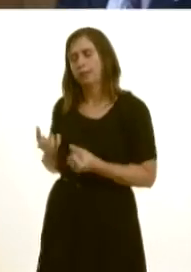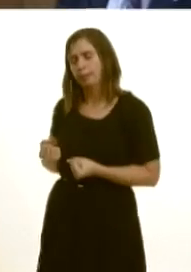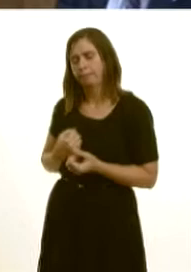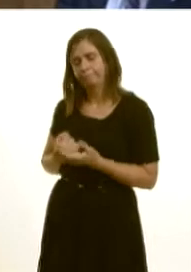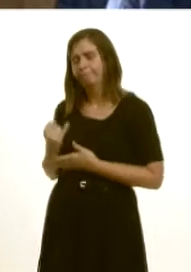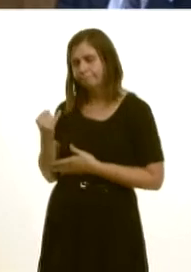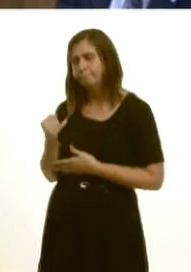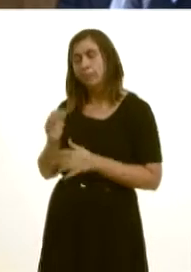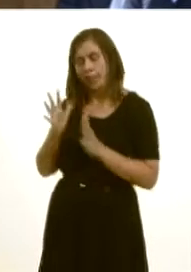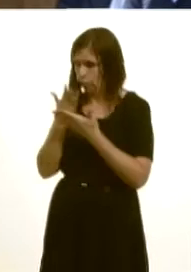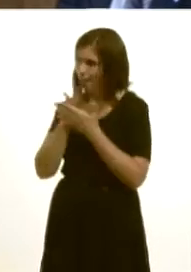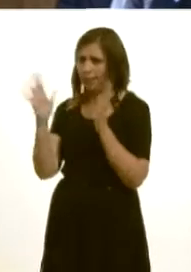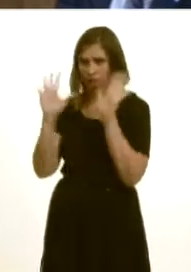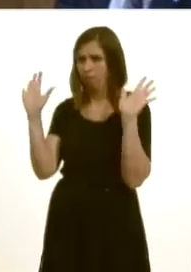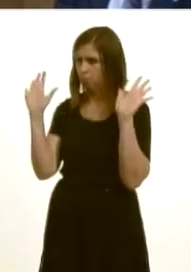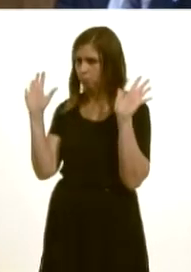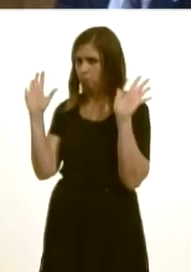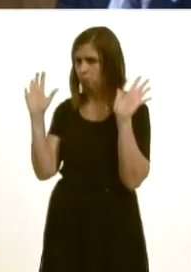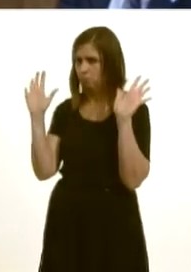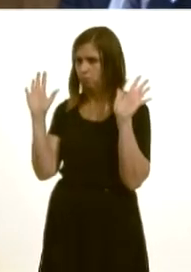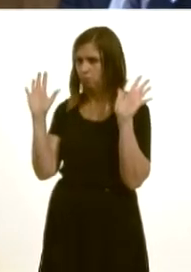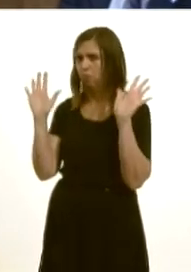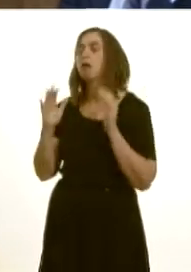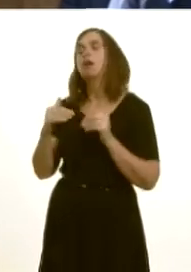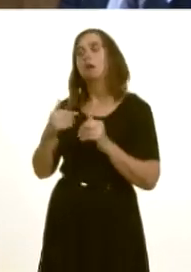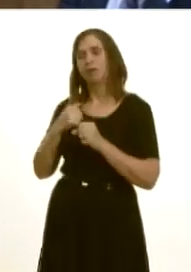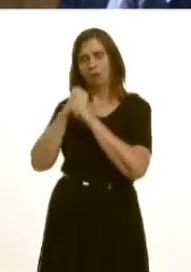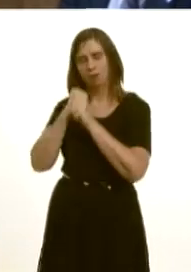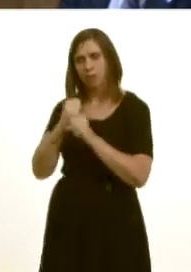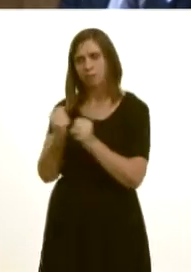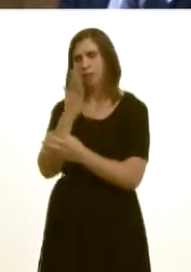to be made absolutely clear. We are determined to ensure that such a tragic loss of life